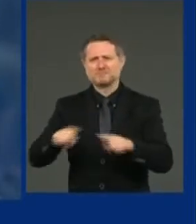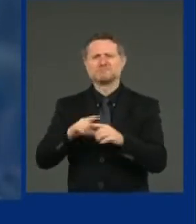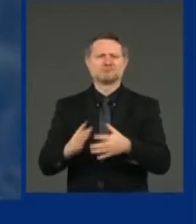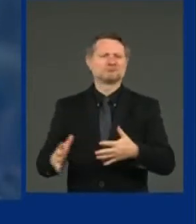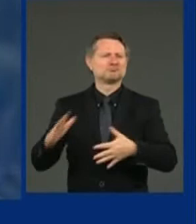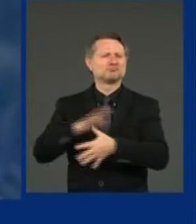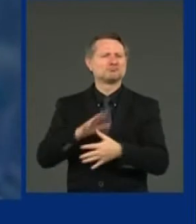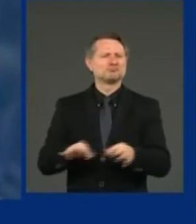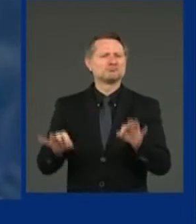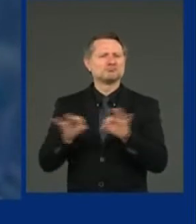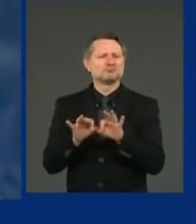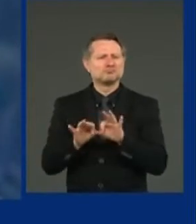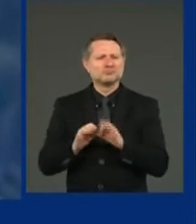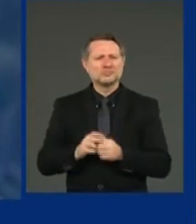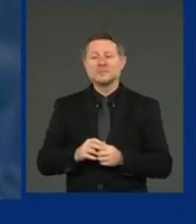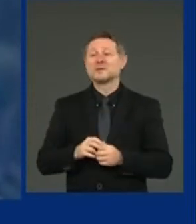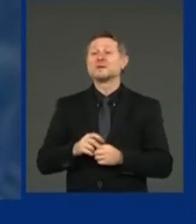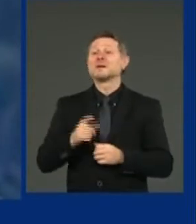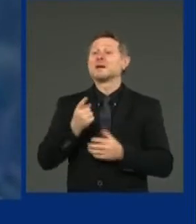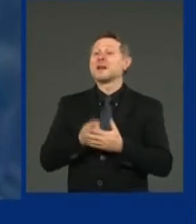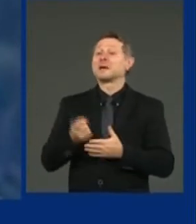HOMES, AND SENIORS HAS BEEN A